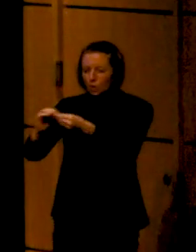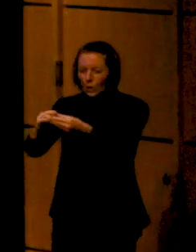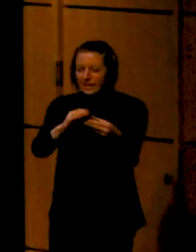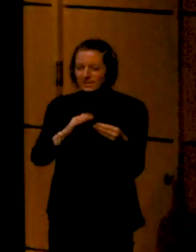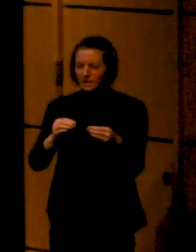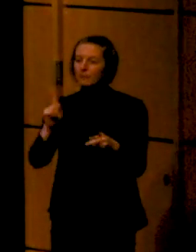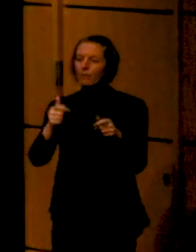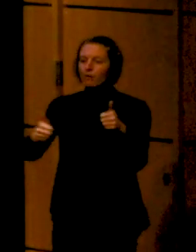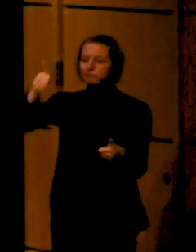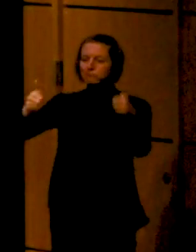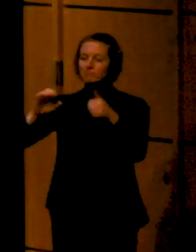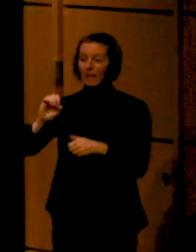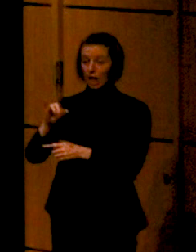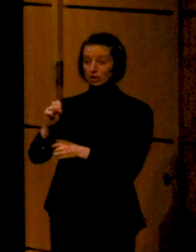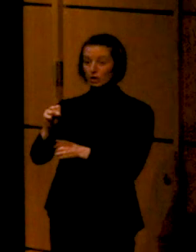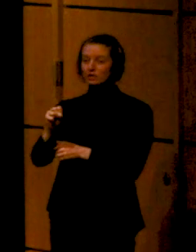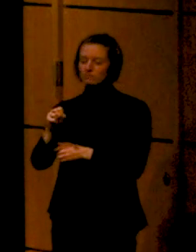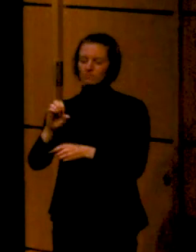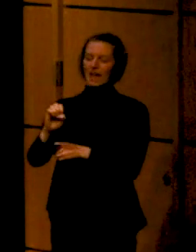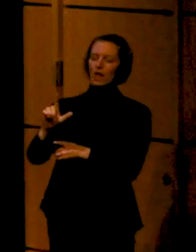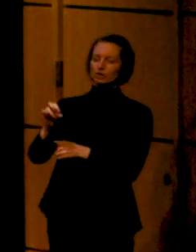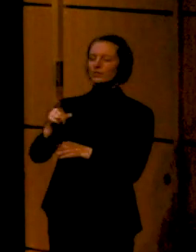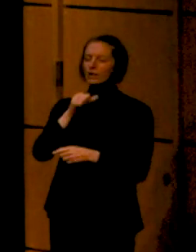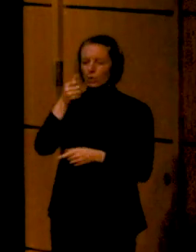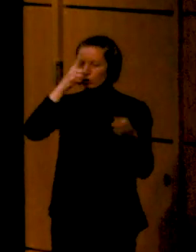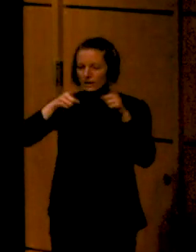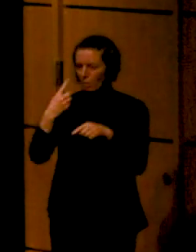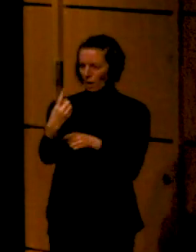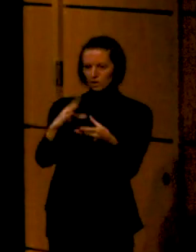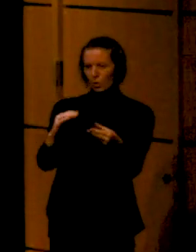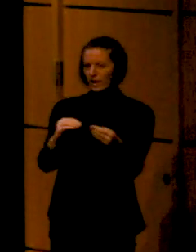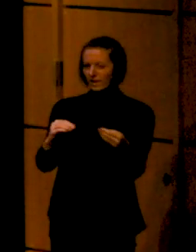There are many stories but they all share one thing in common and that is viewing the